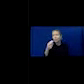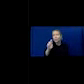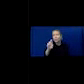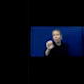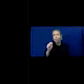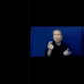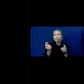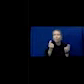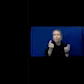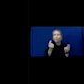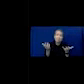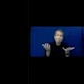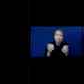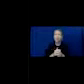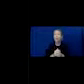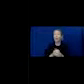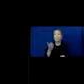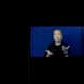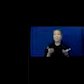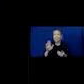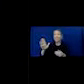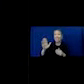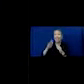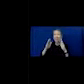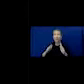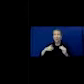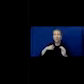Oftentimes we might see sports memorabilia scattered around the home.